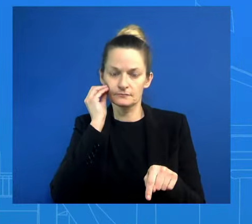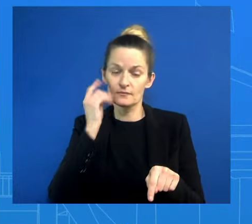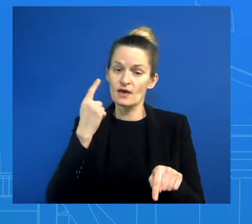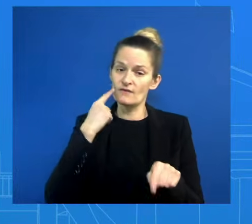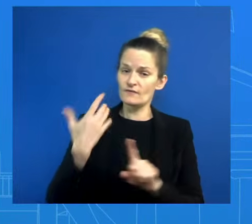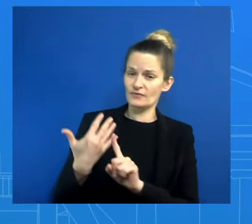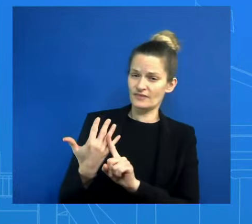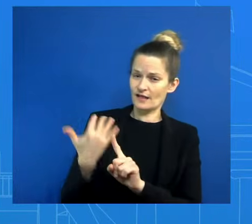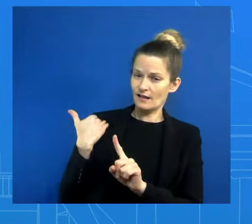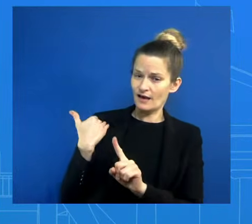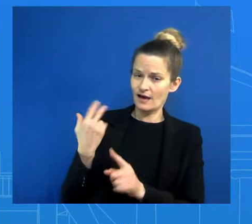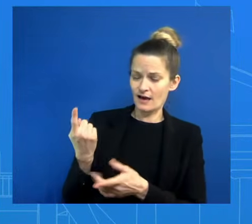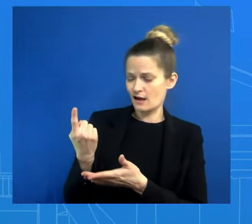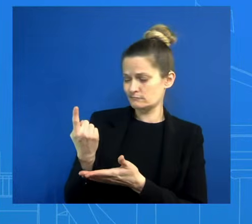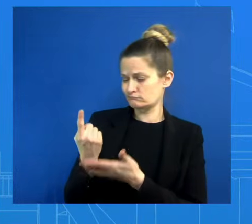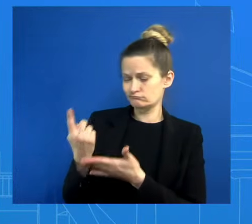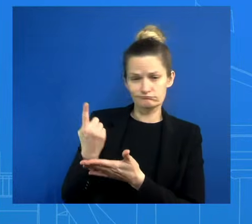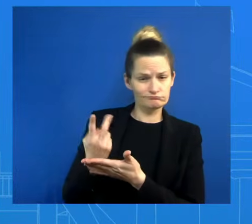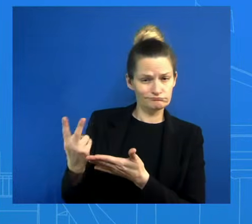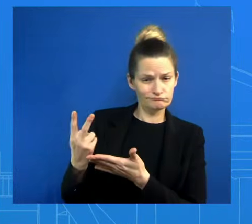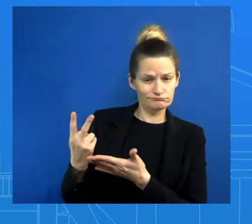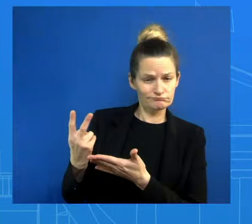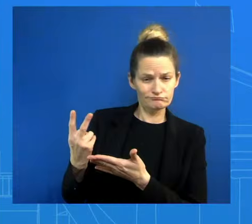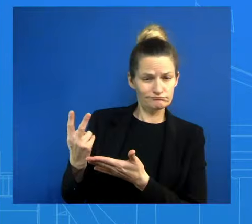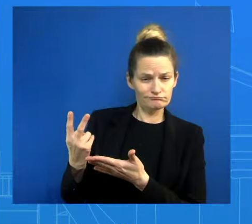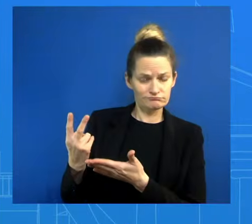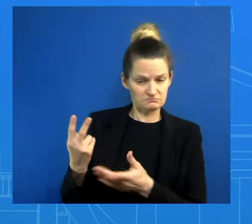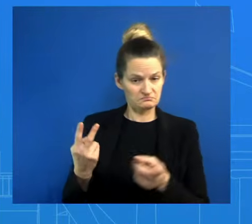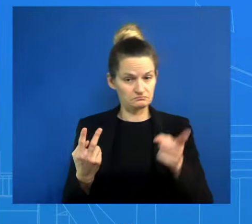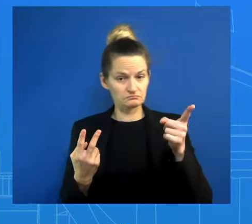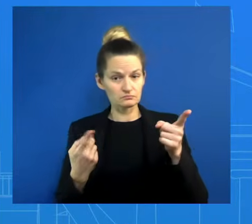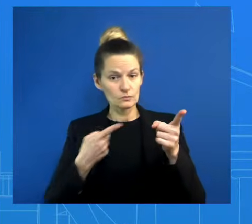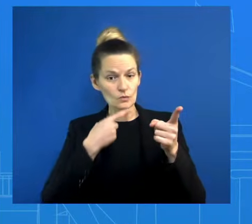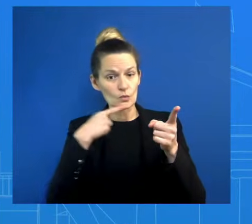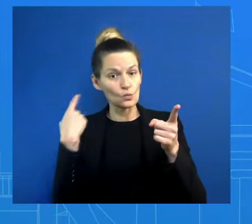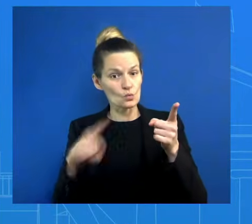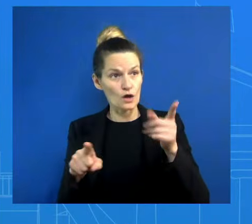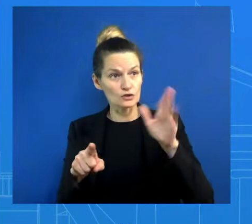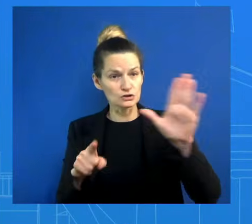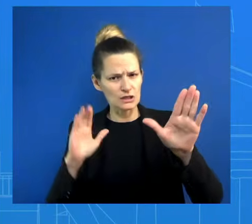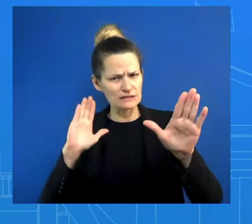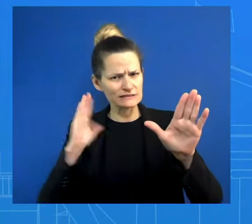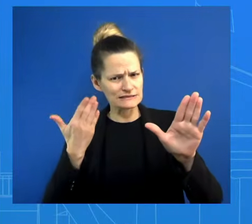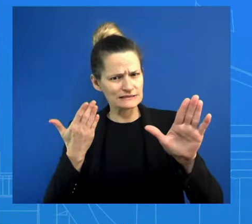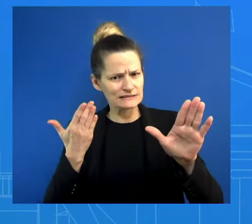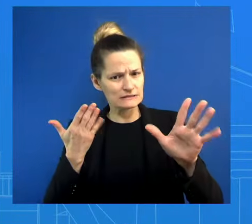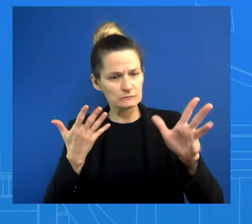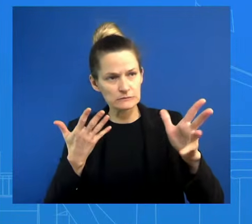were willing to release Brittney Griner for Mr. Bout. That was what was presented to us.